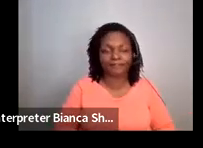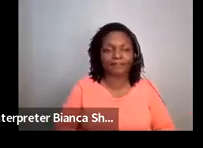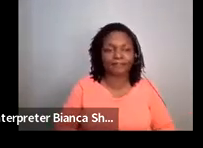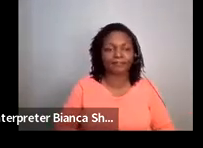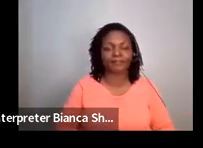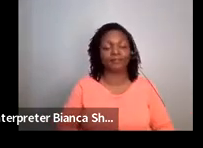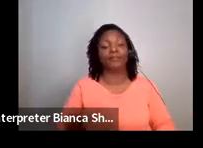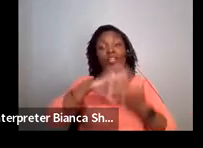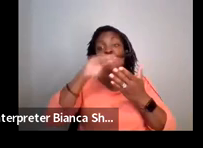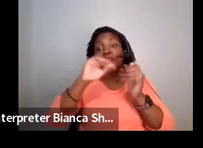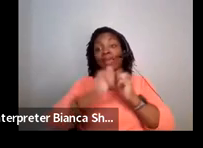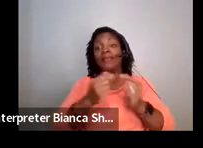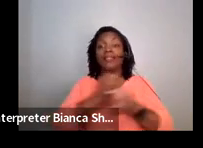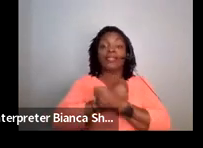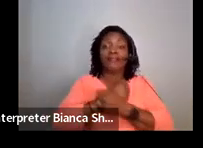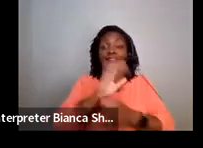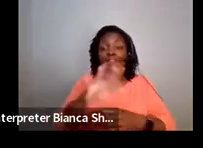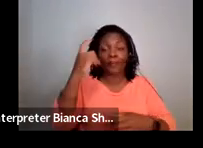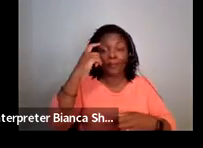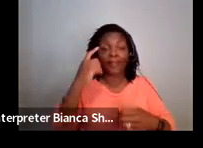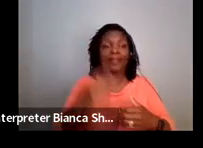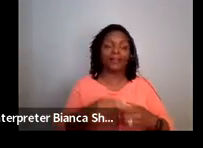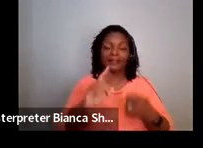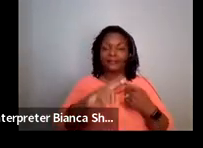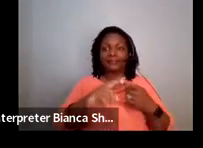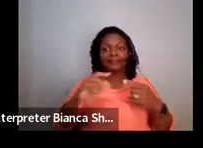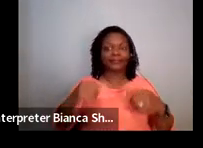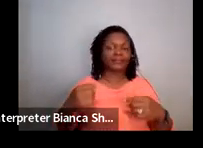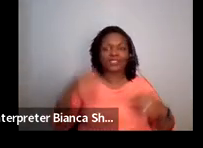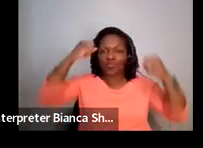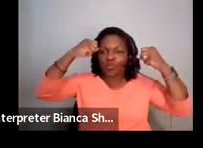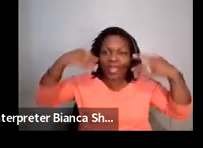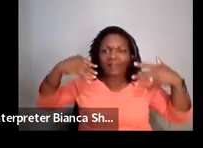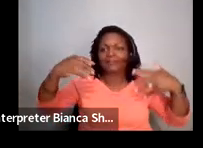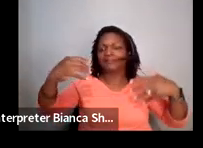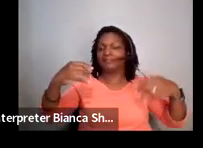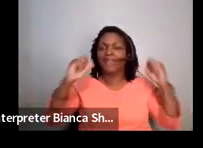Number one, break the sweat, get out their exercise, hit the books, read something new.